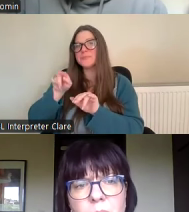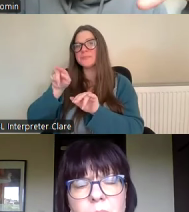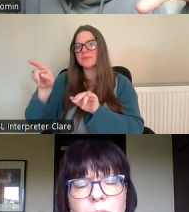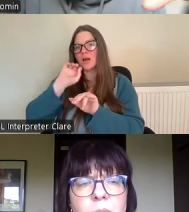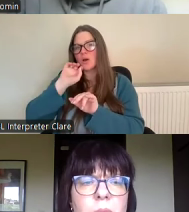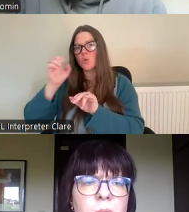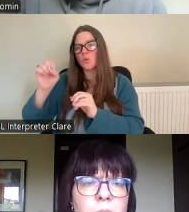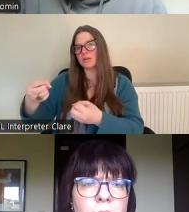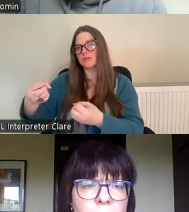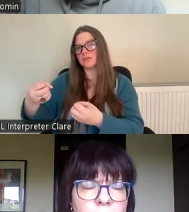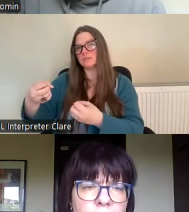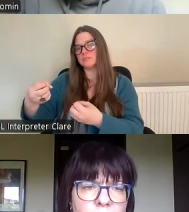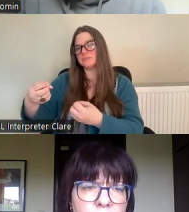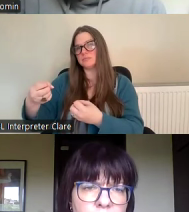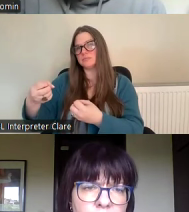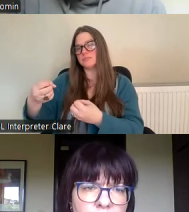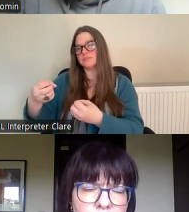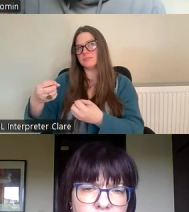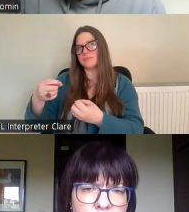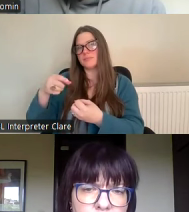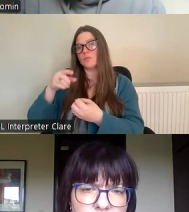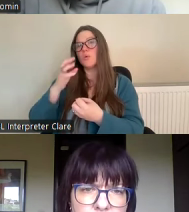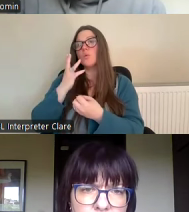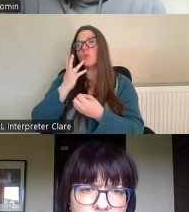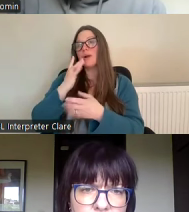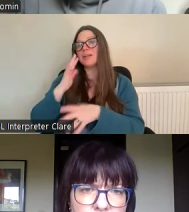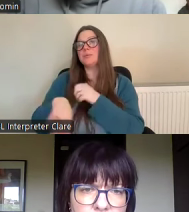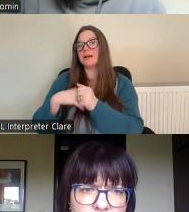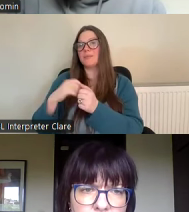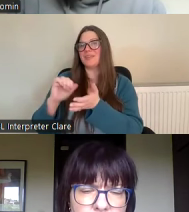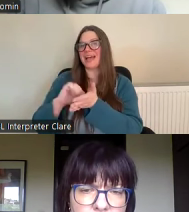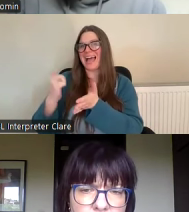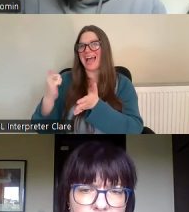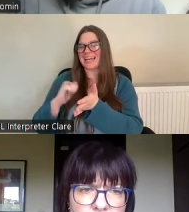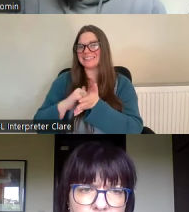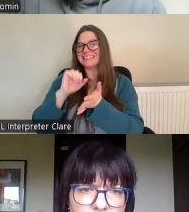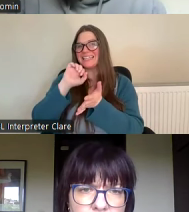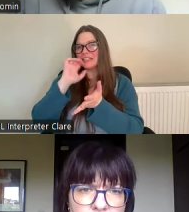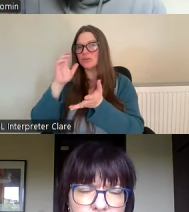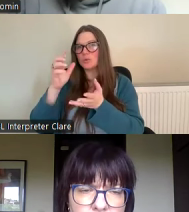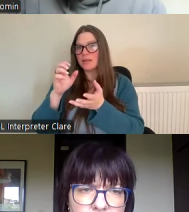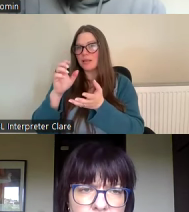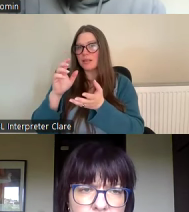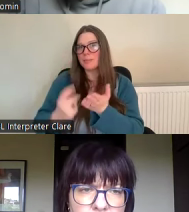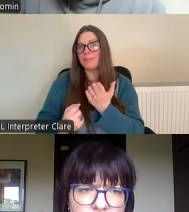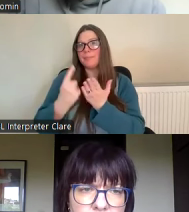or make you show up as an ad in the Google Maps results or Google Business Profile results.